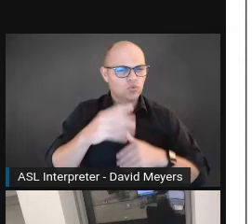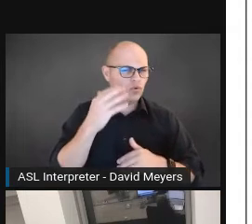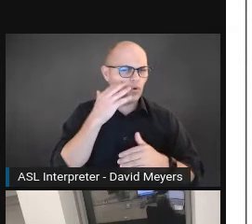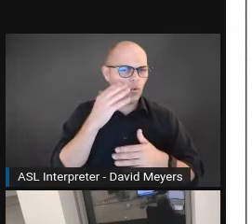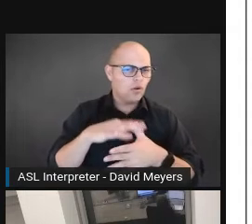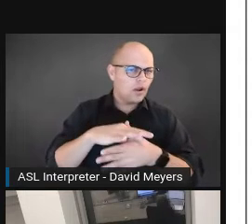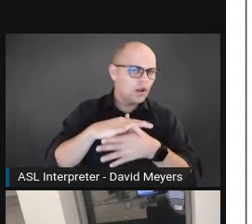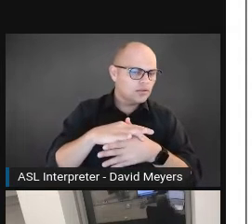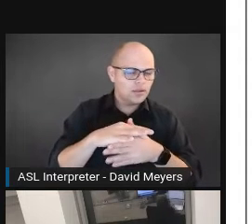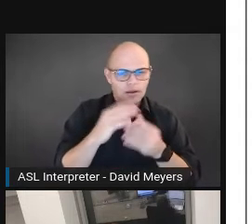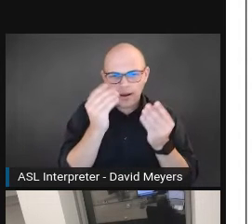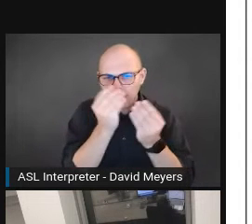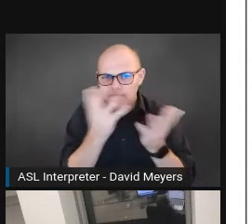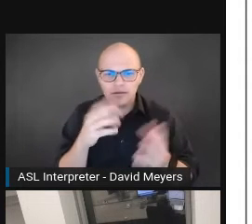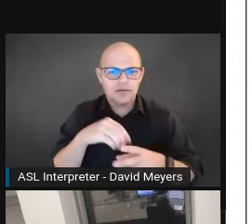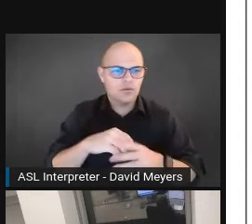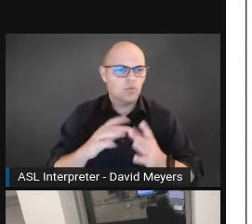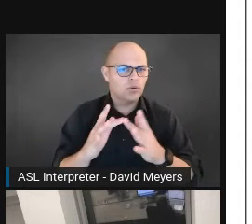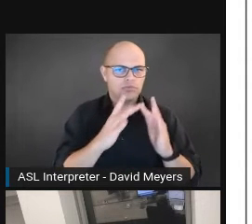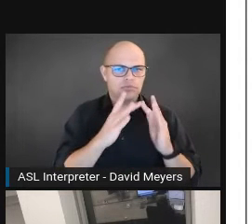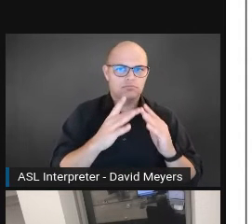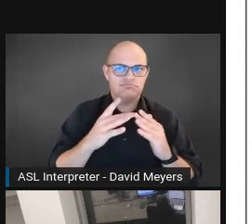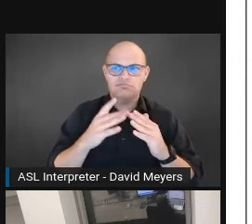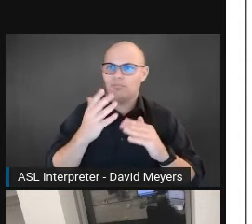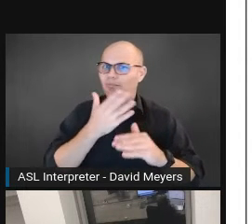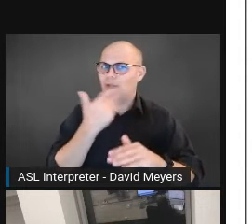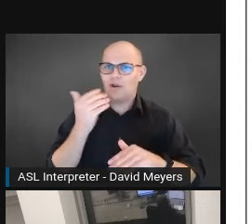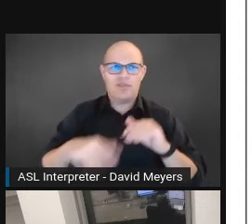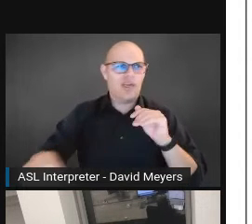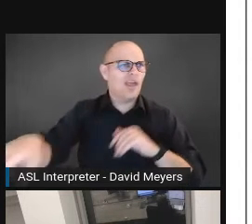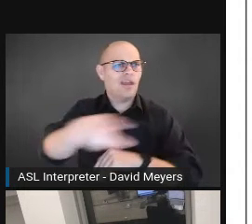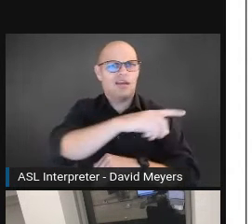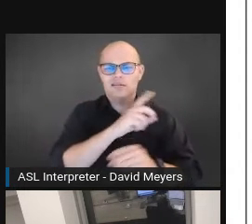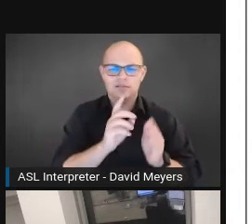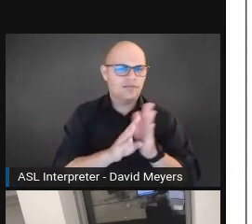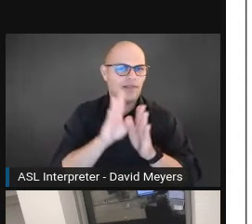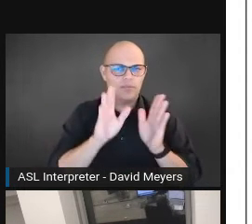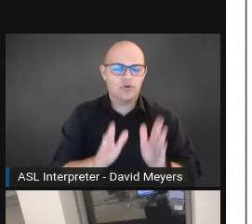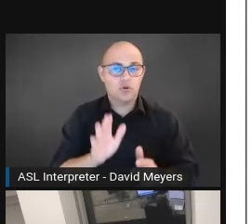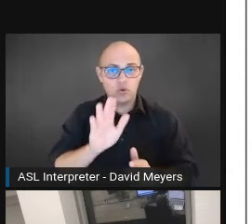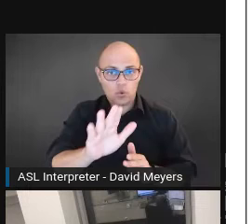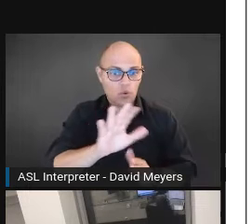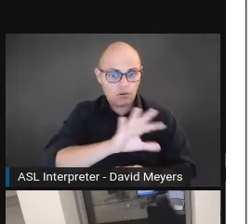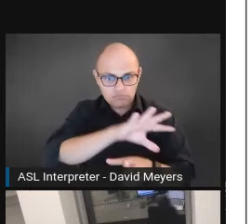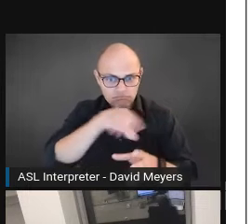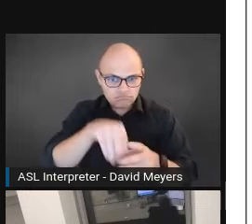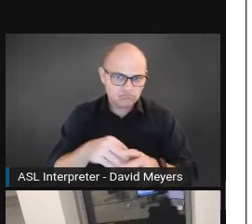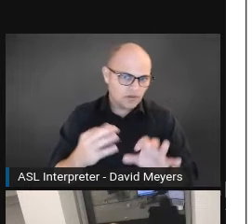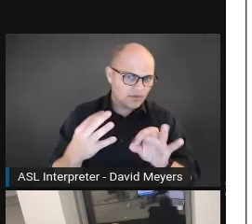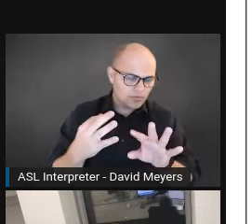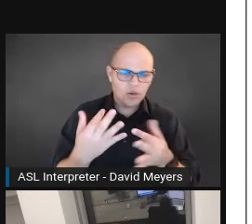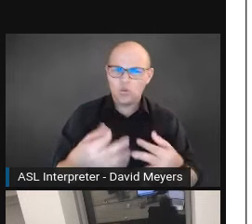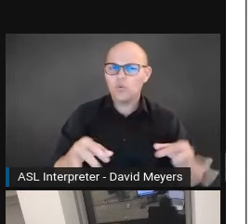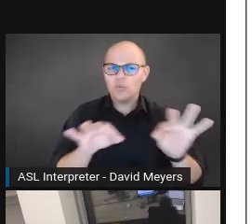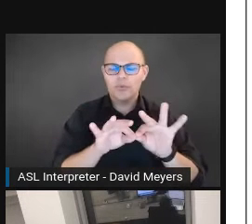of your website more than any developer. Your contribution should not be underestimated. At the latest stage of this presentation,